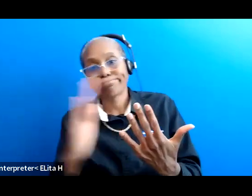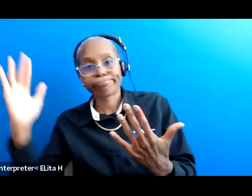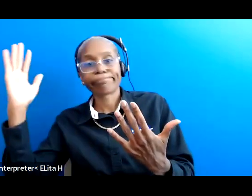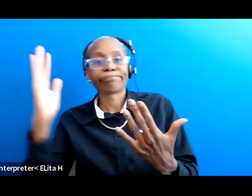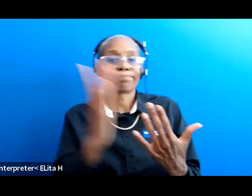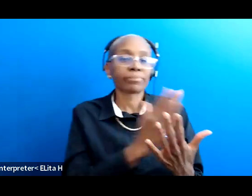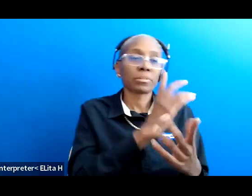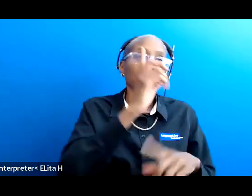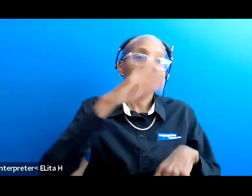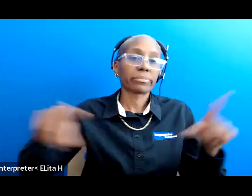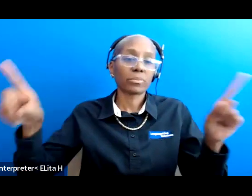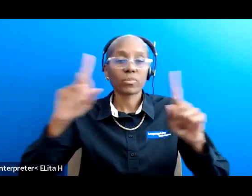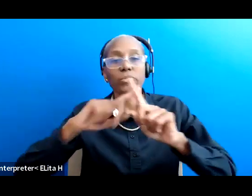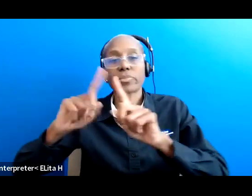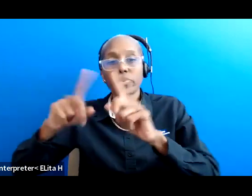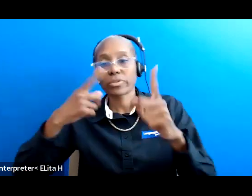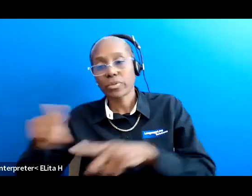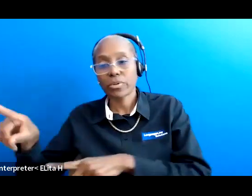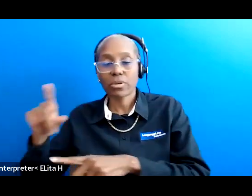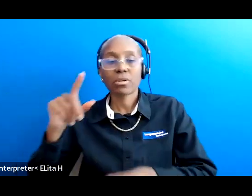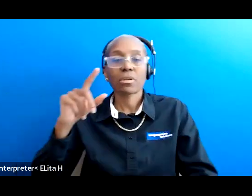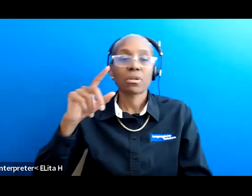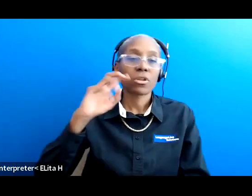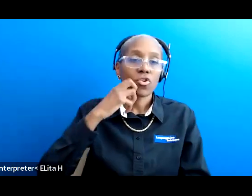on in that nerve stimulation thing.